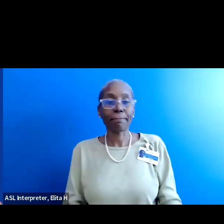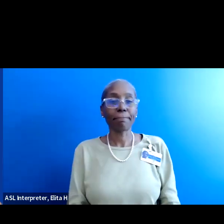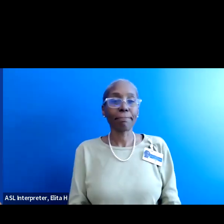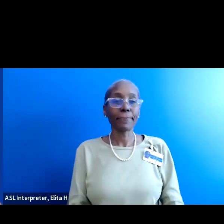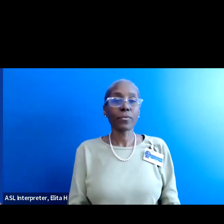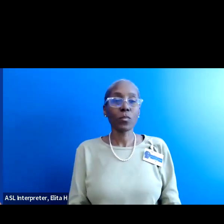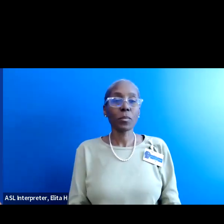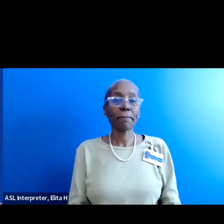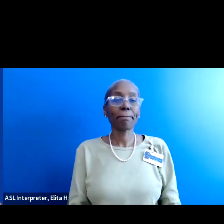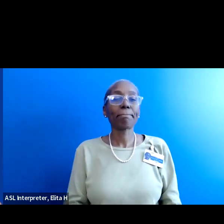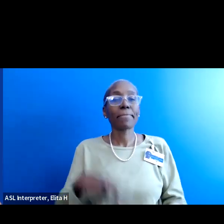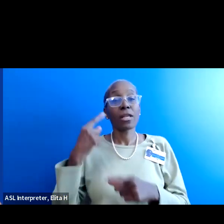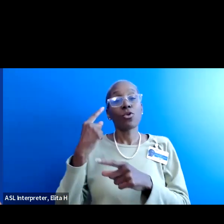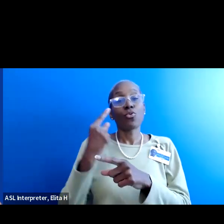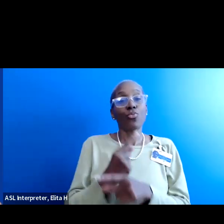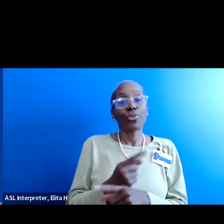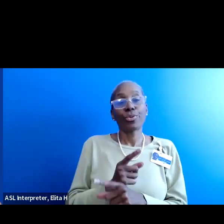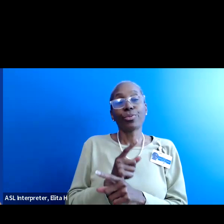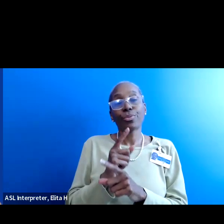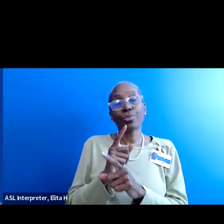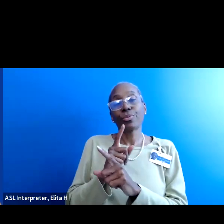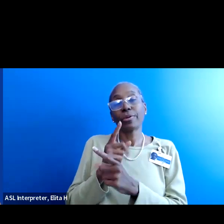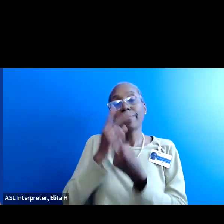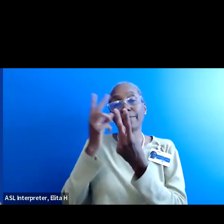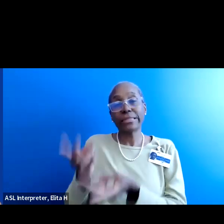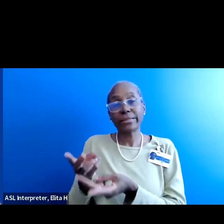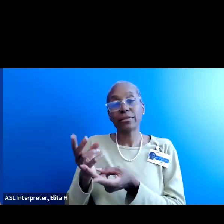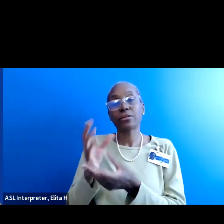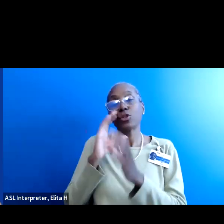So regular visits and communication with and between staff, residents